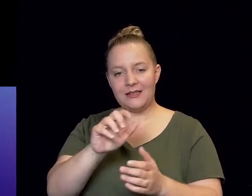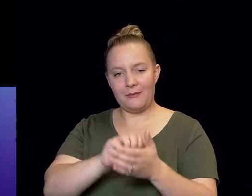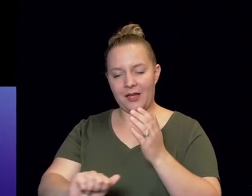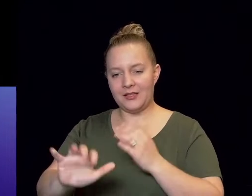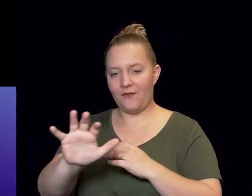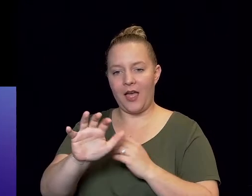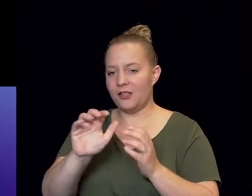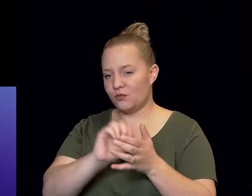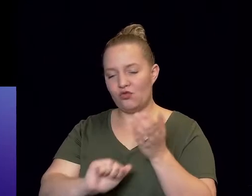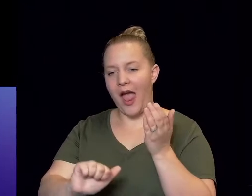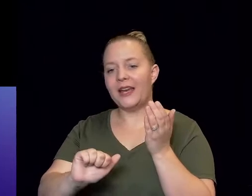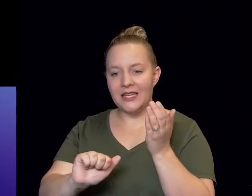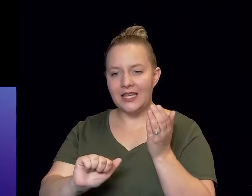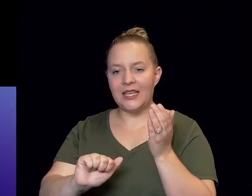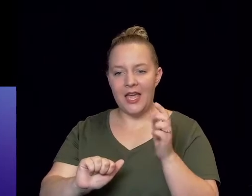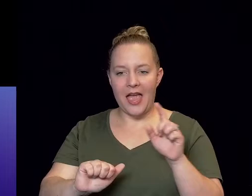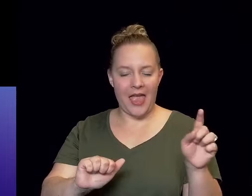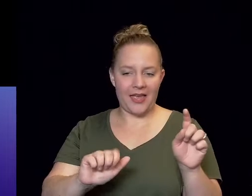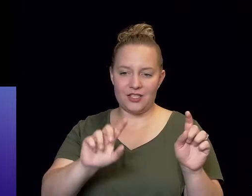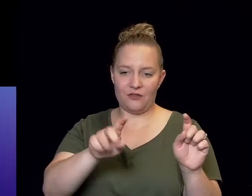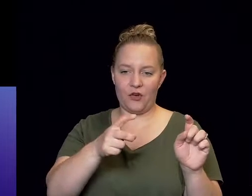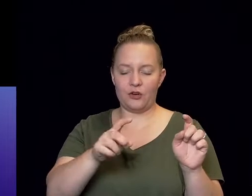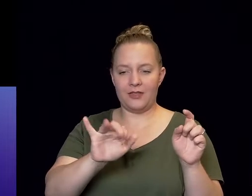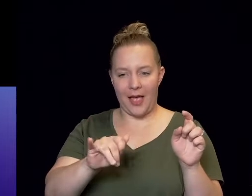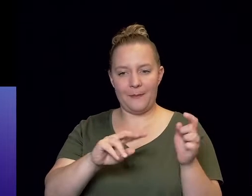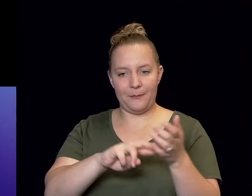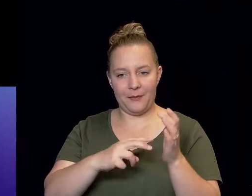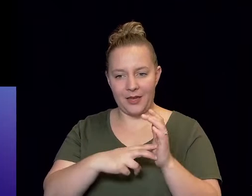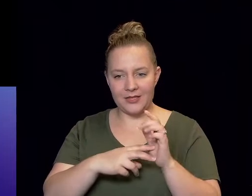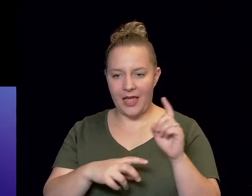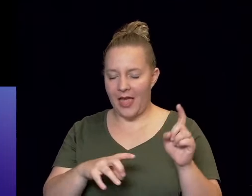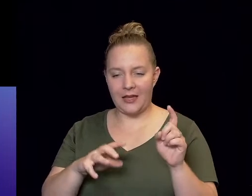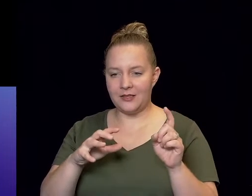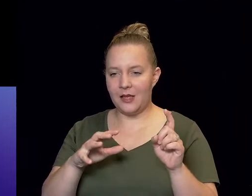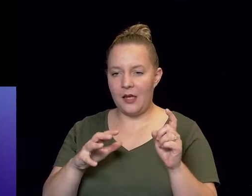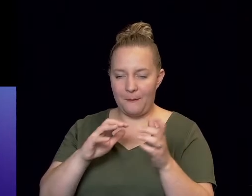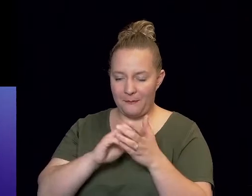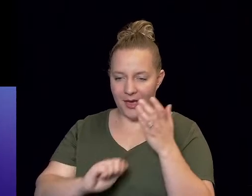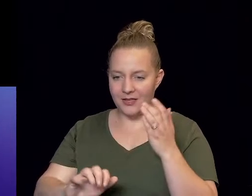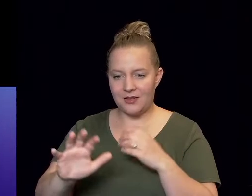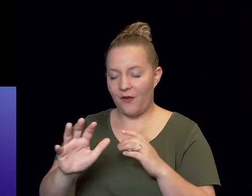then x is listed first. So therefore, that way we have the x minus 5. And then for letter